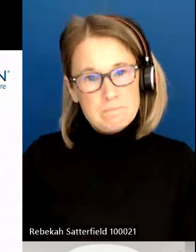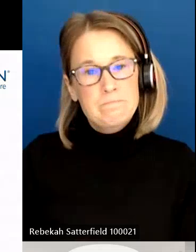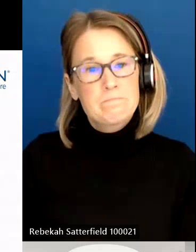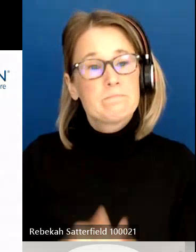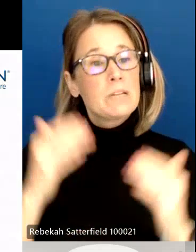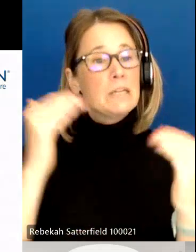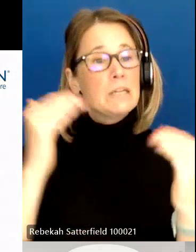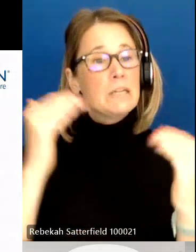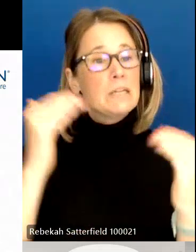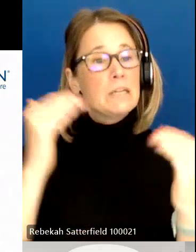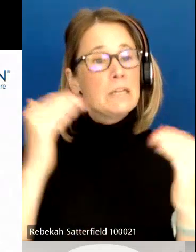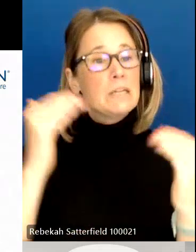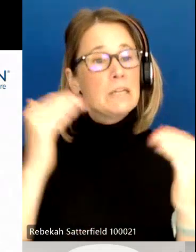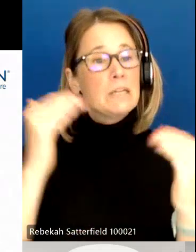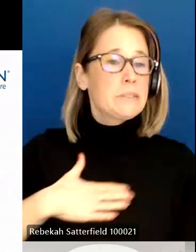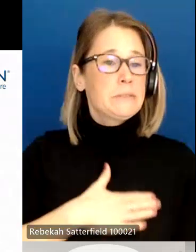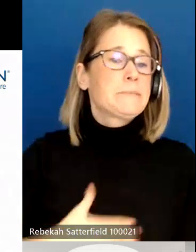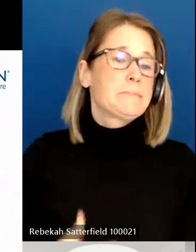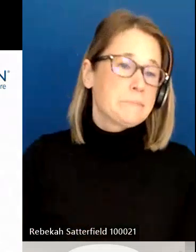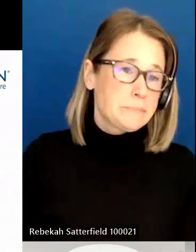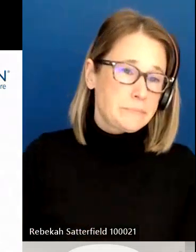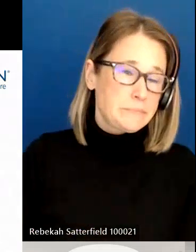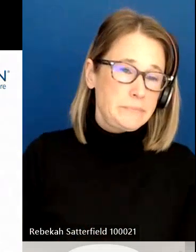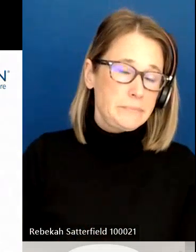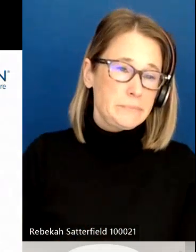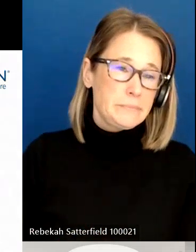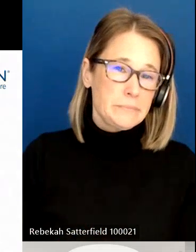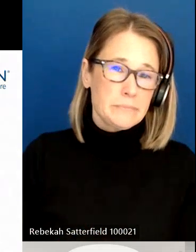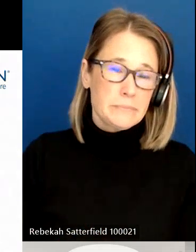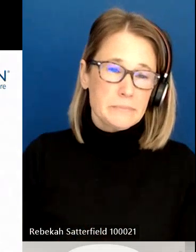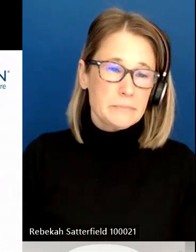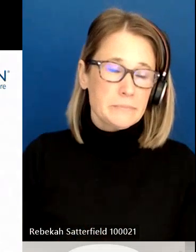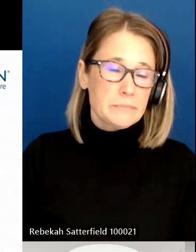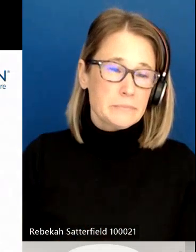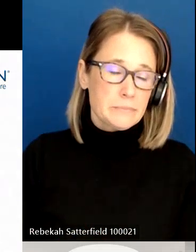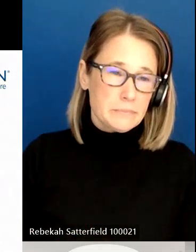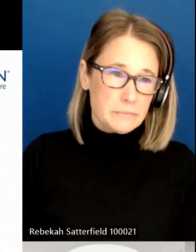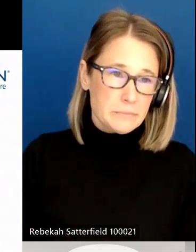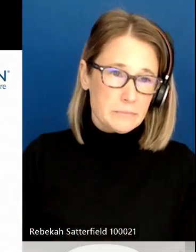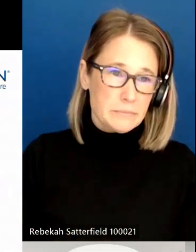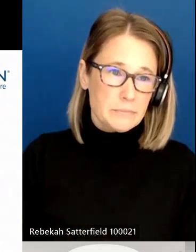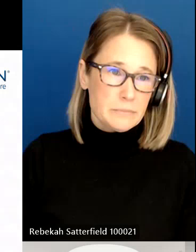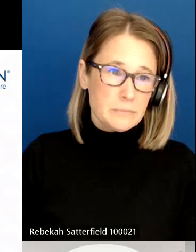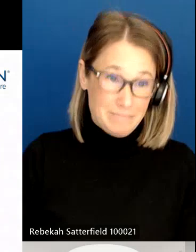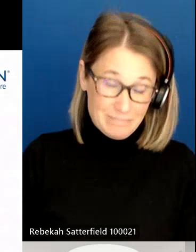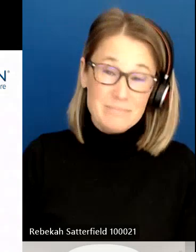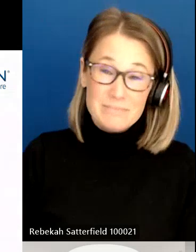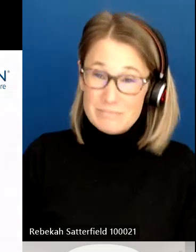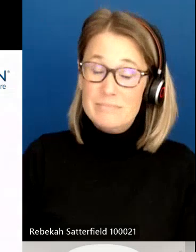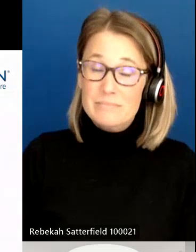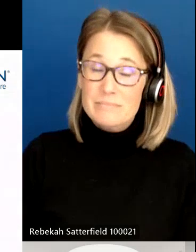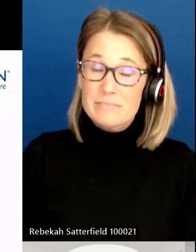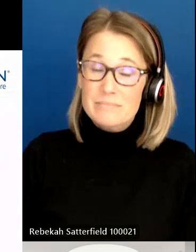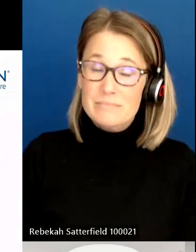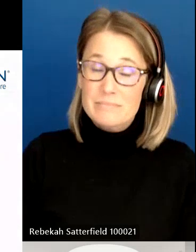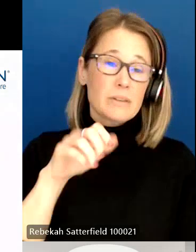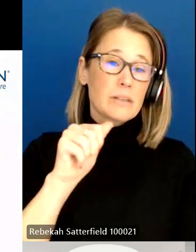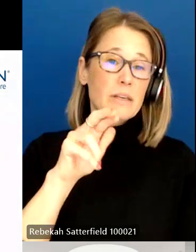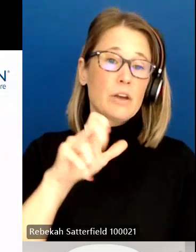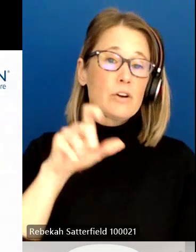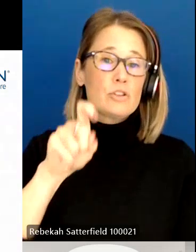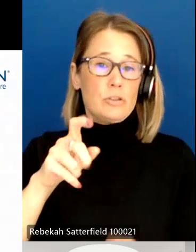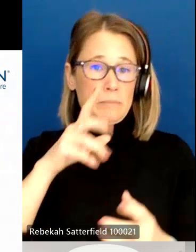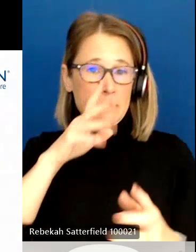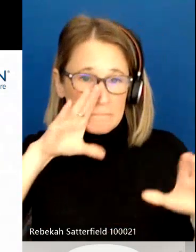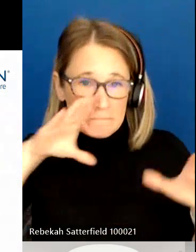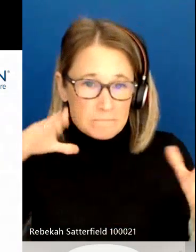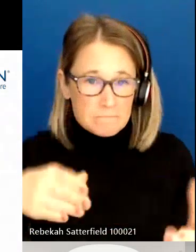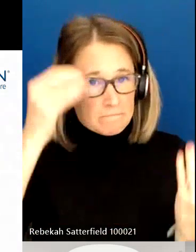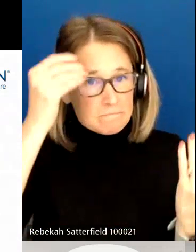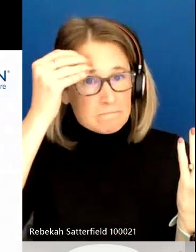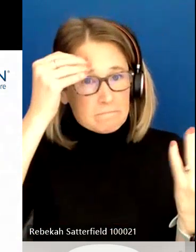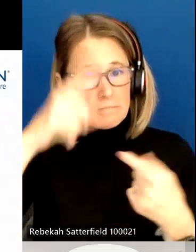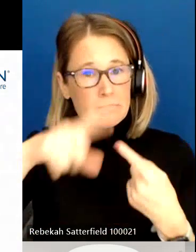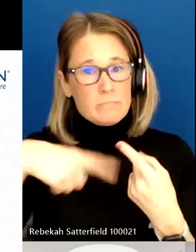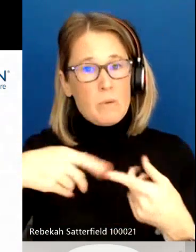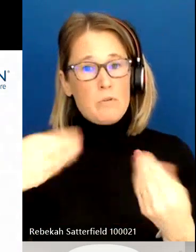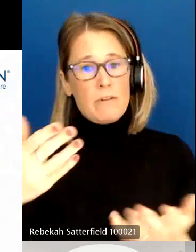please and uh care should also be given to um providing AIDS and solutions to people